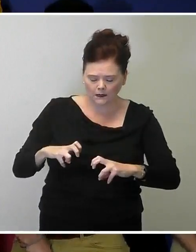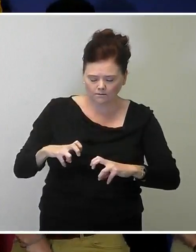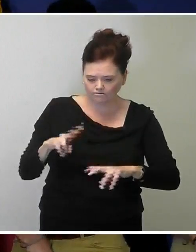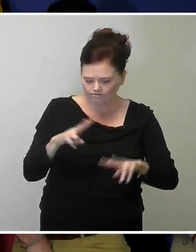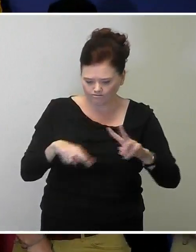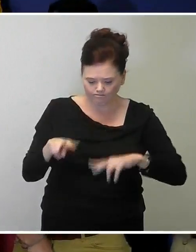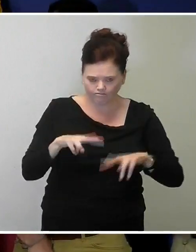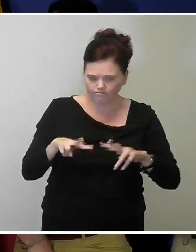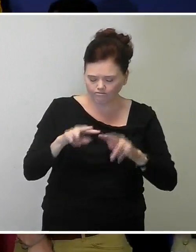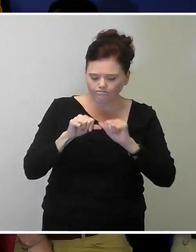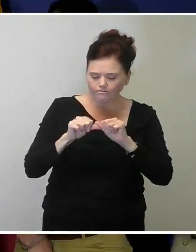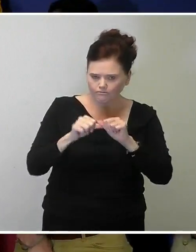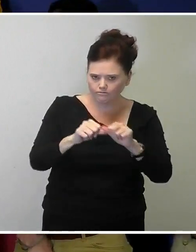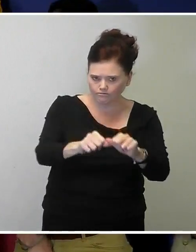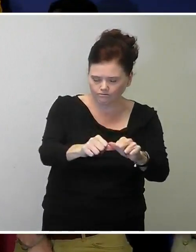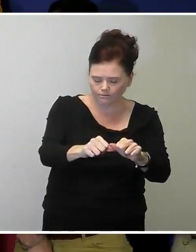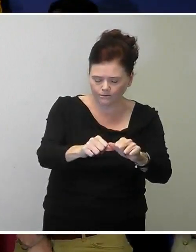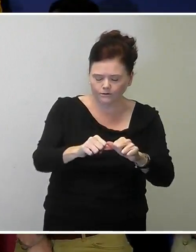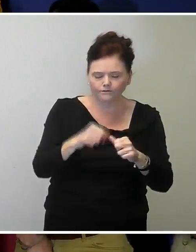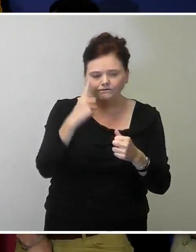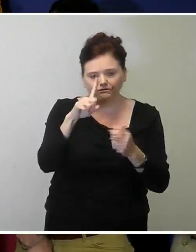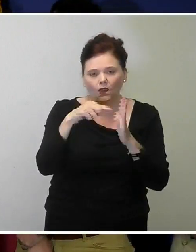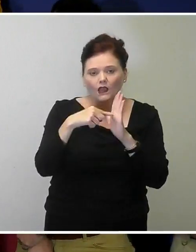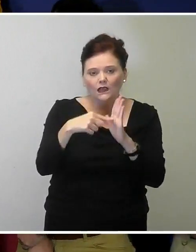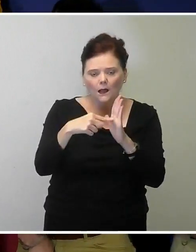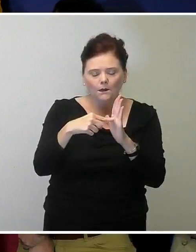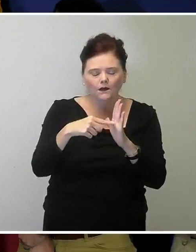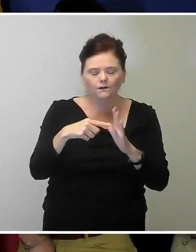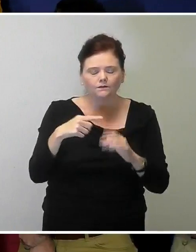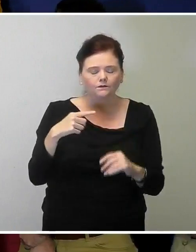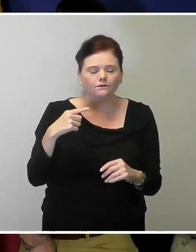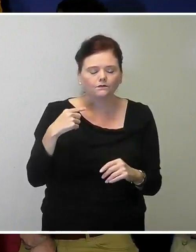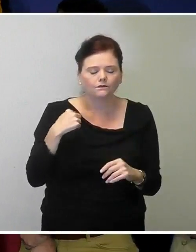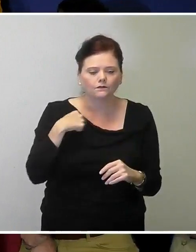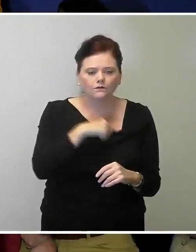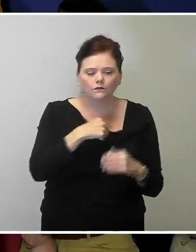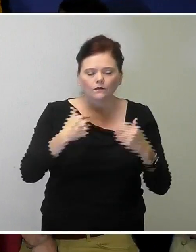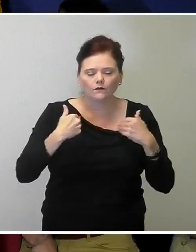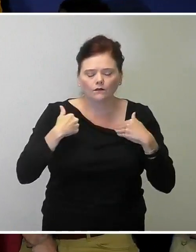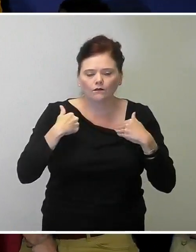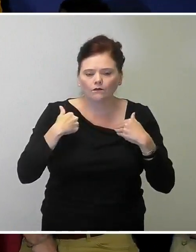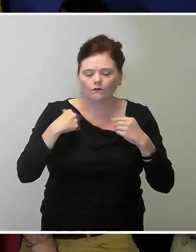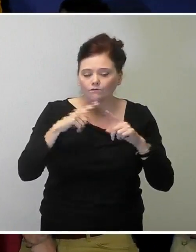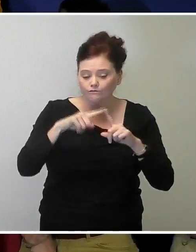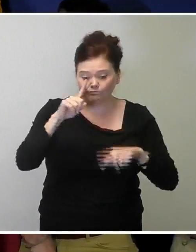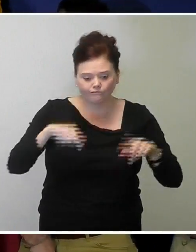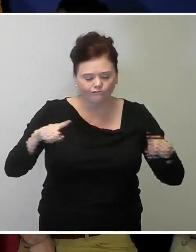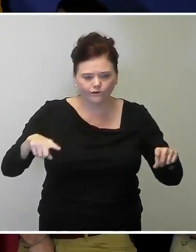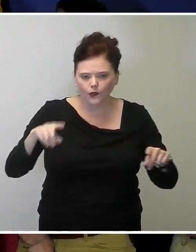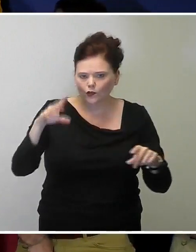DIFFERENT FOR EVERY STORM AND THE ASSESSMENT IS ONGOING.